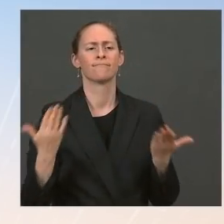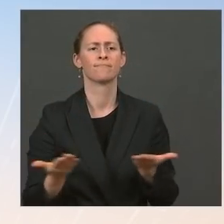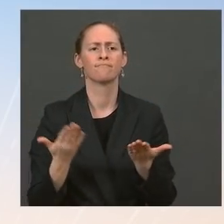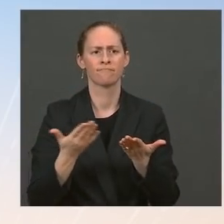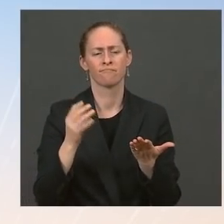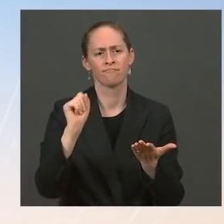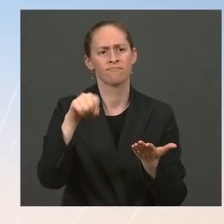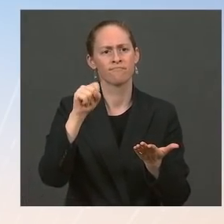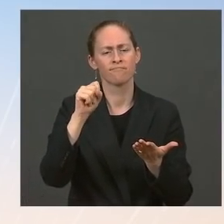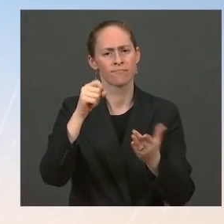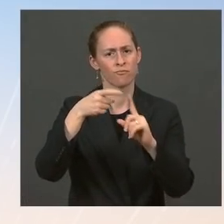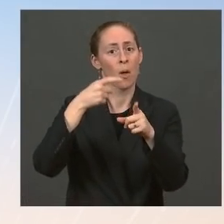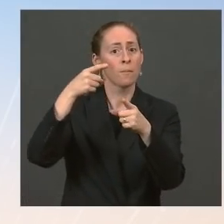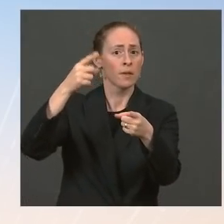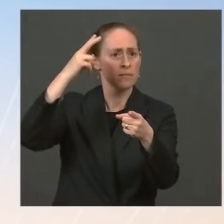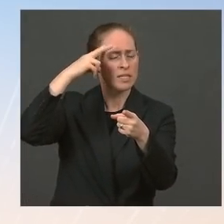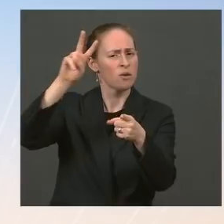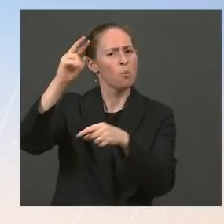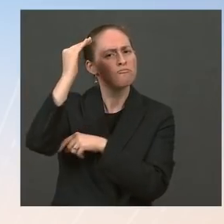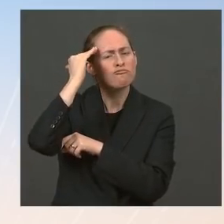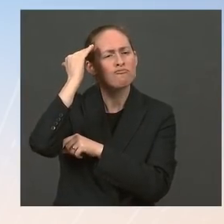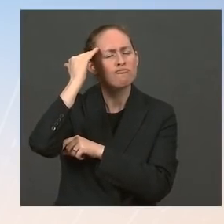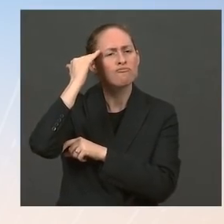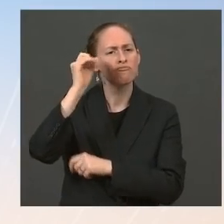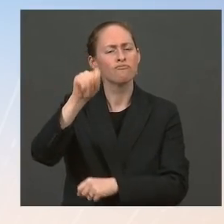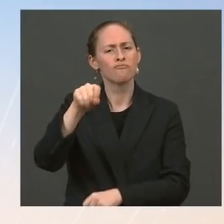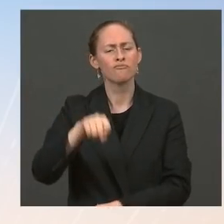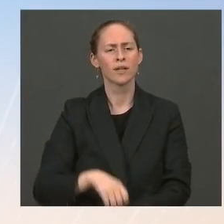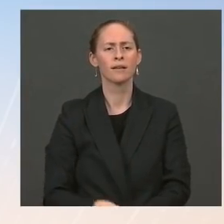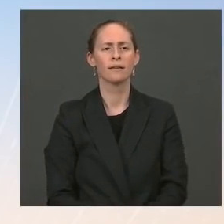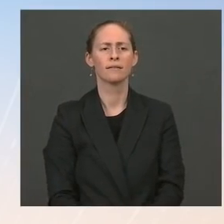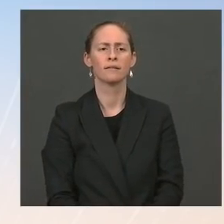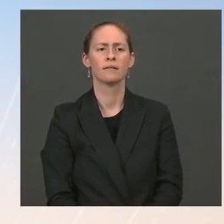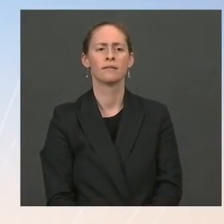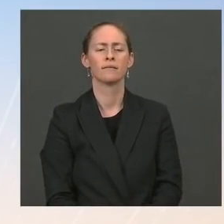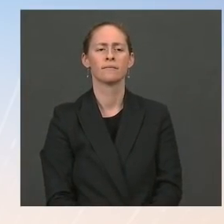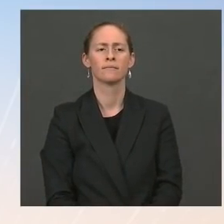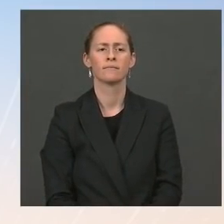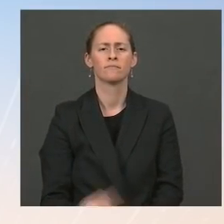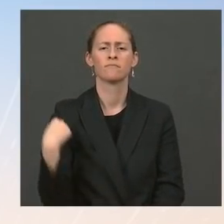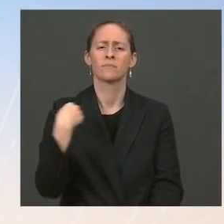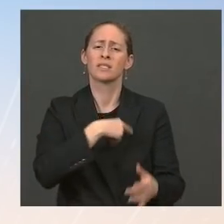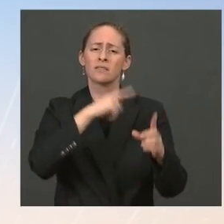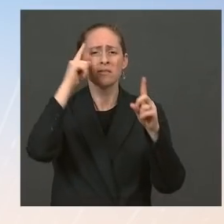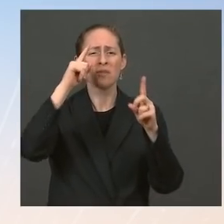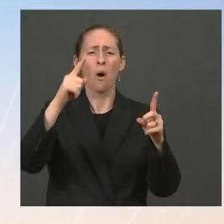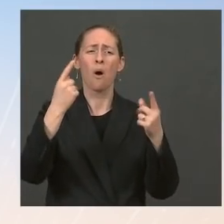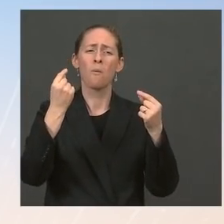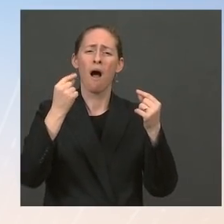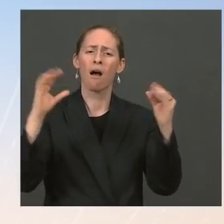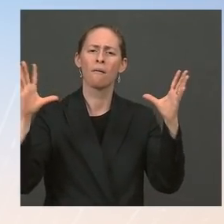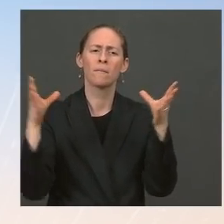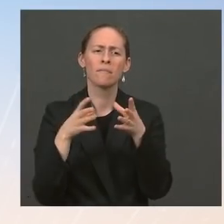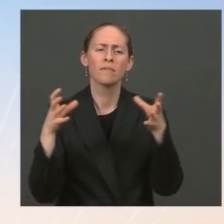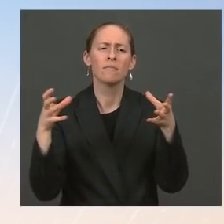And leaders in the region have a shared interest in humane migration management. We, of course -- our view is we have to address these issues together.